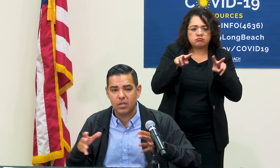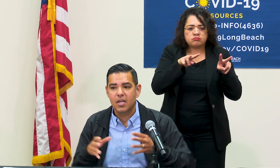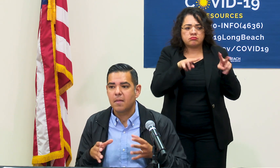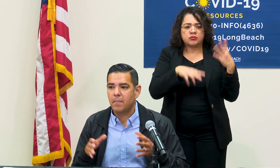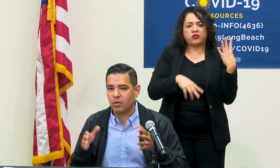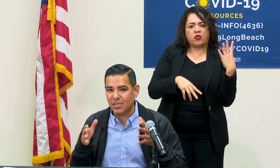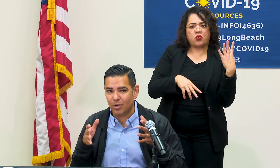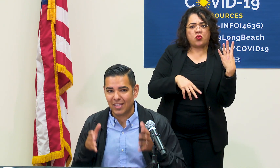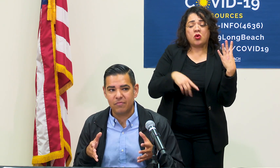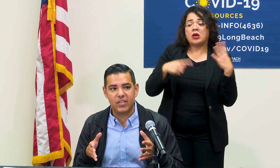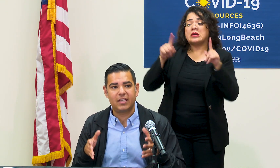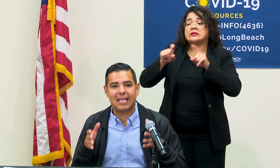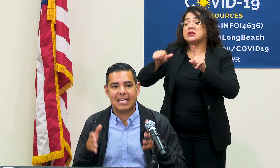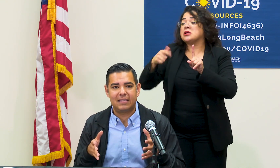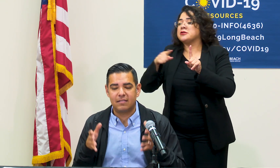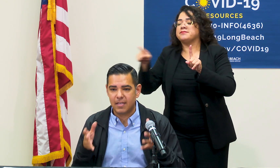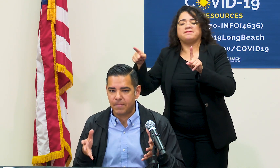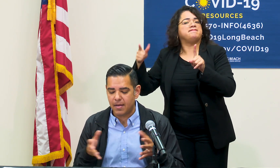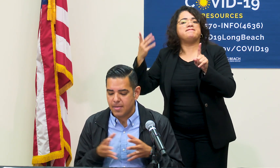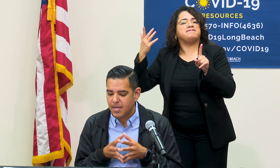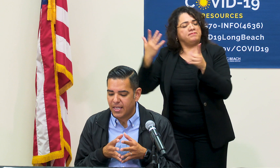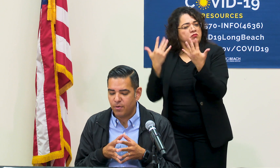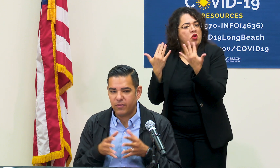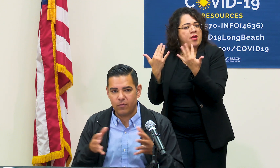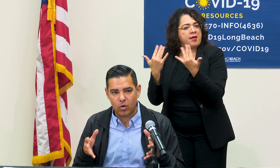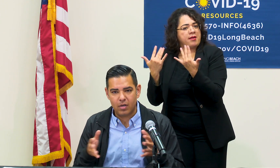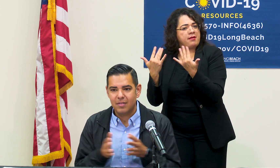pero es importante que a gente SEPA que por favor